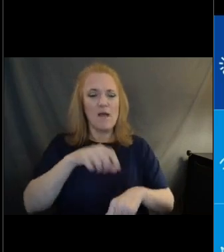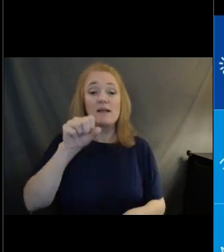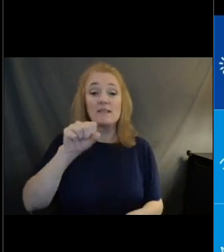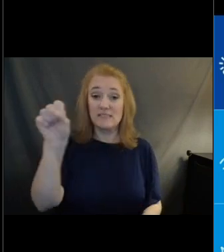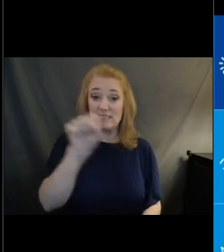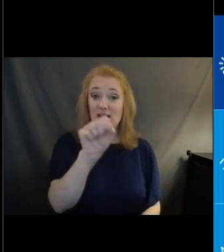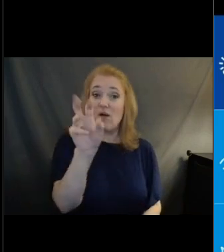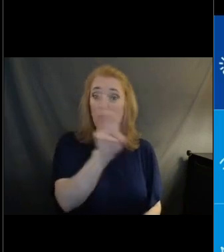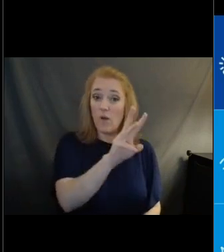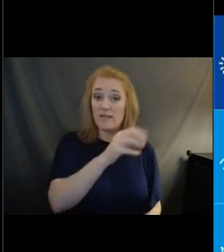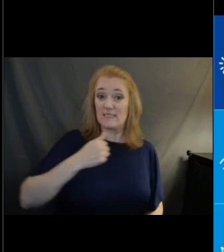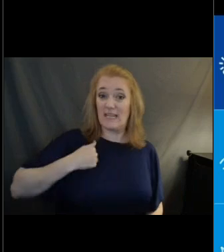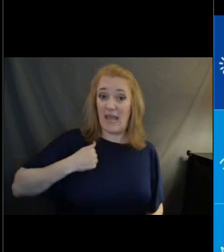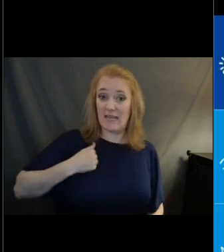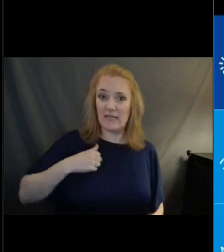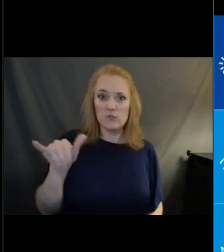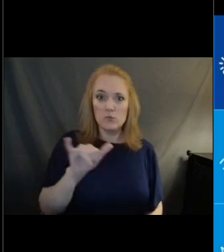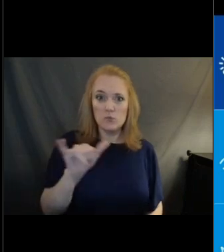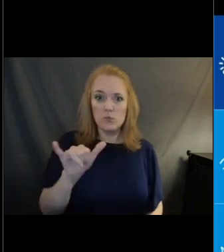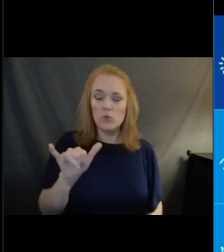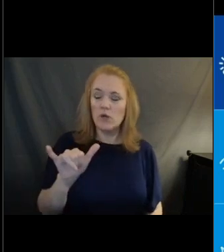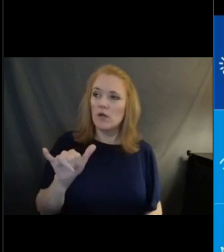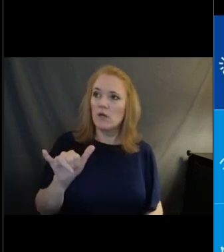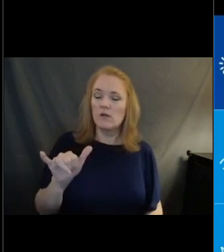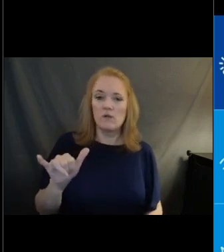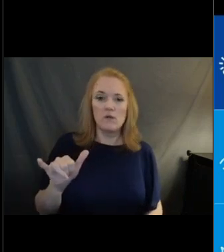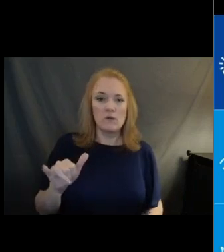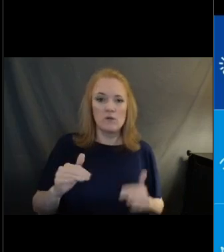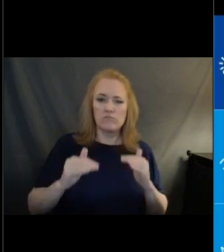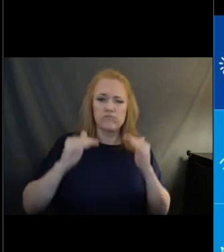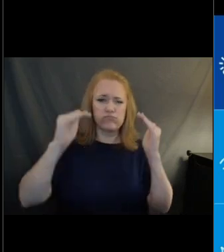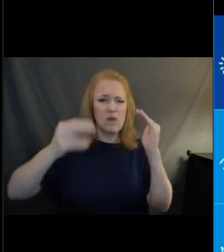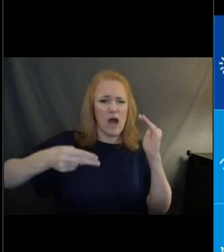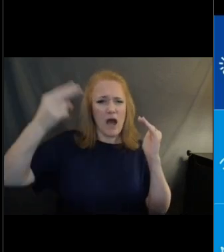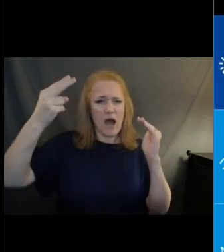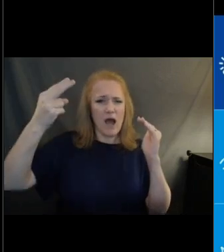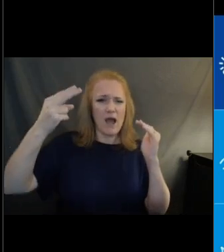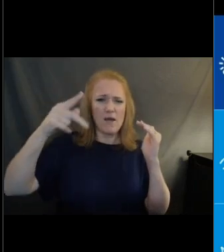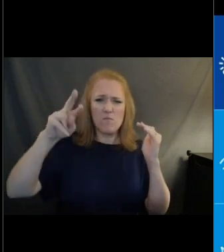where a very large and intense upper level ridge of high pressure set up. The situational awareness